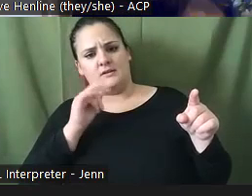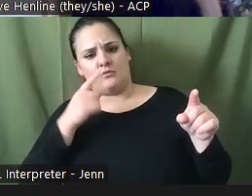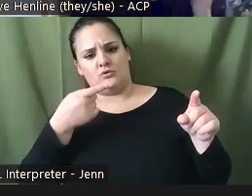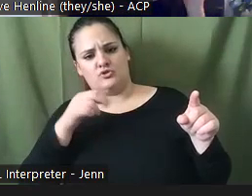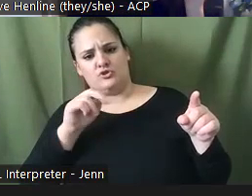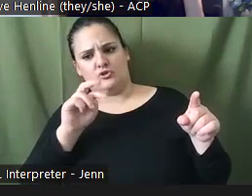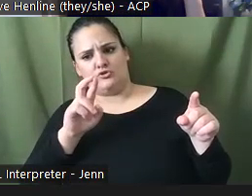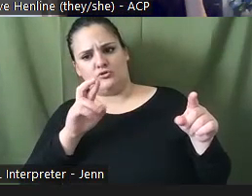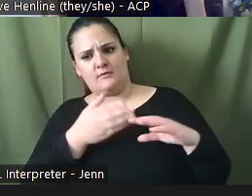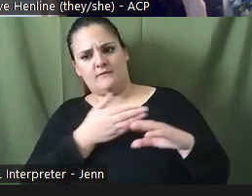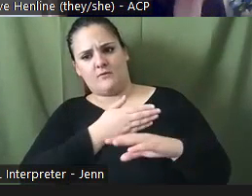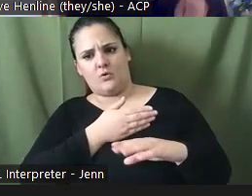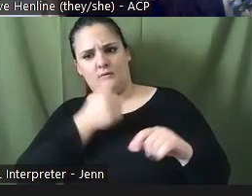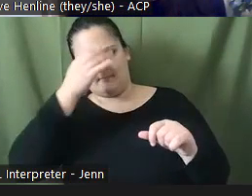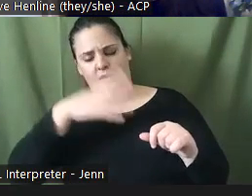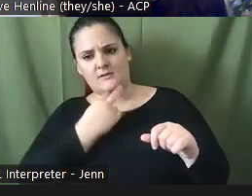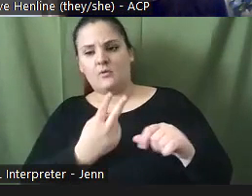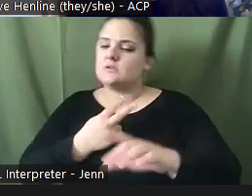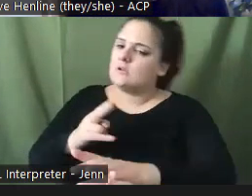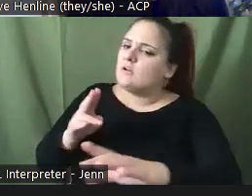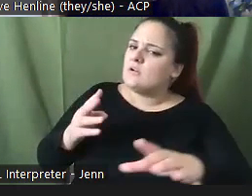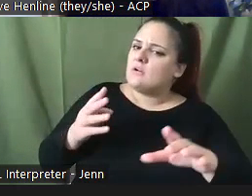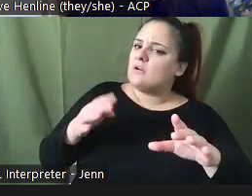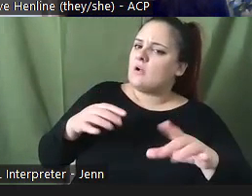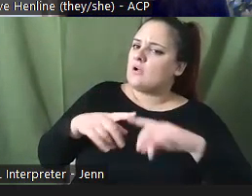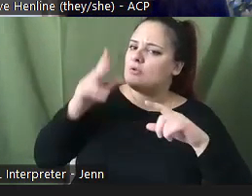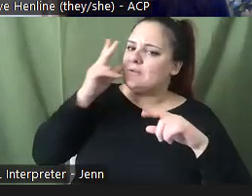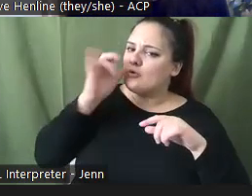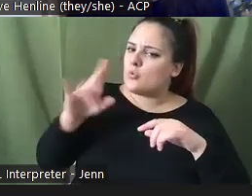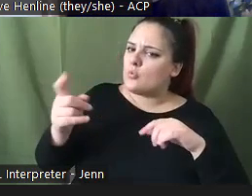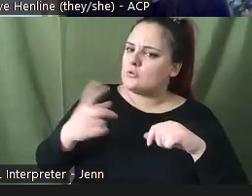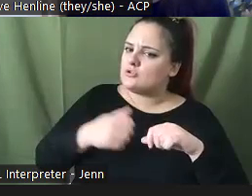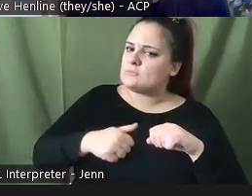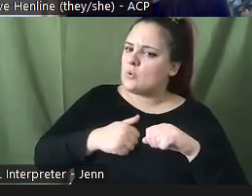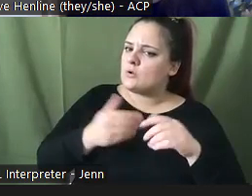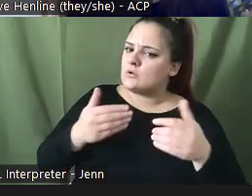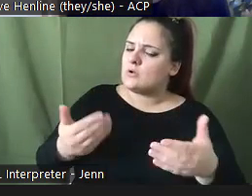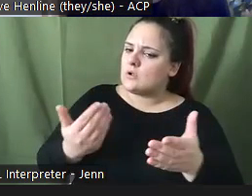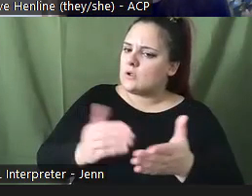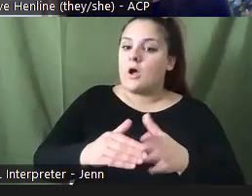I couldn't quite hear what that question was, I'm sorry. No, sorry about that Olive.